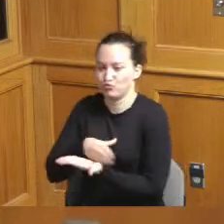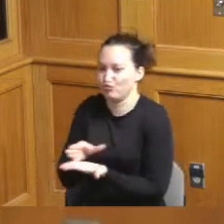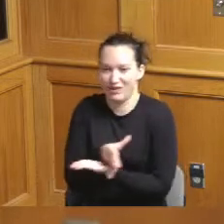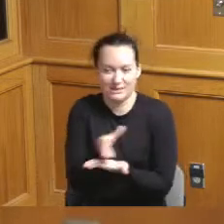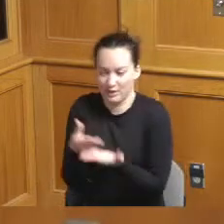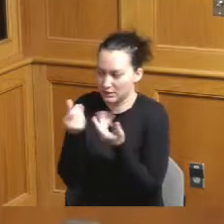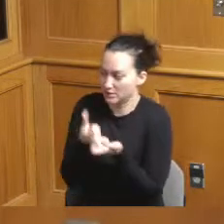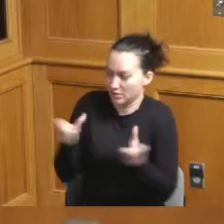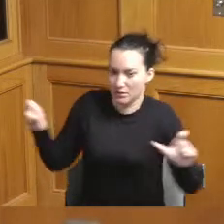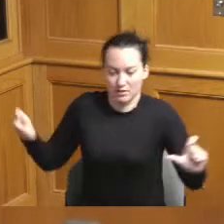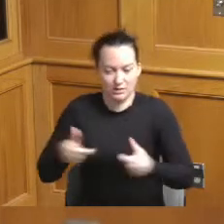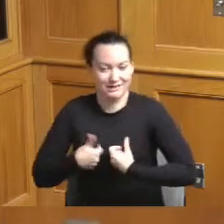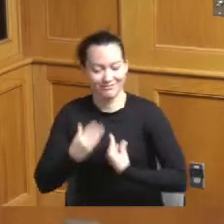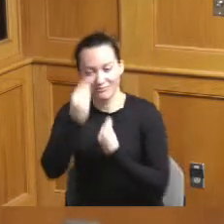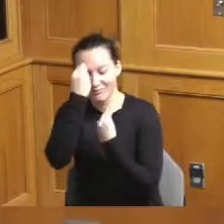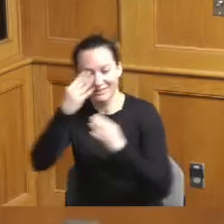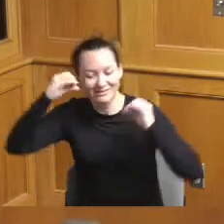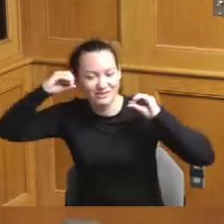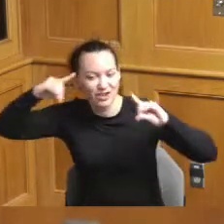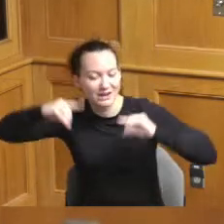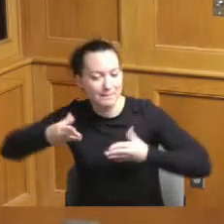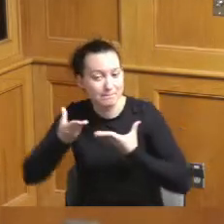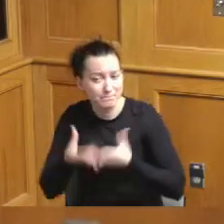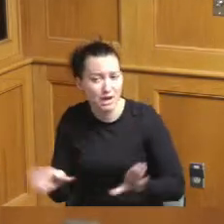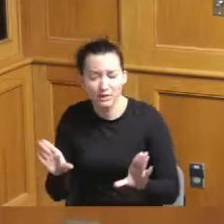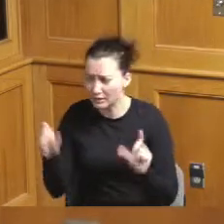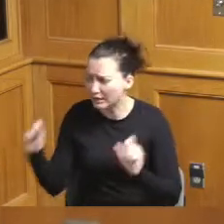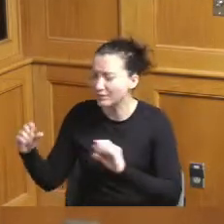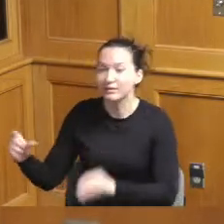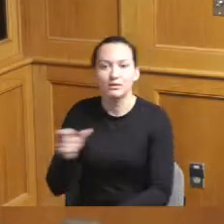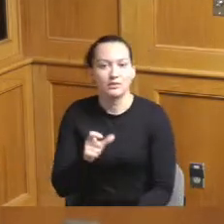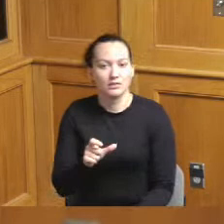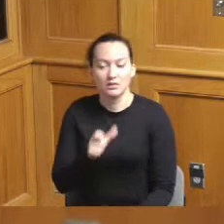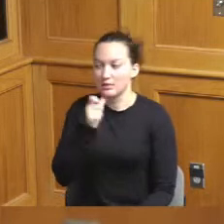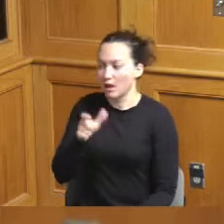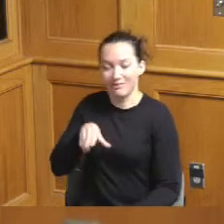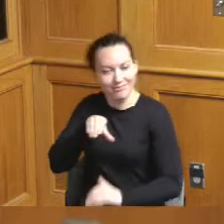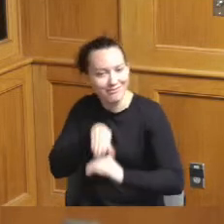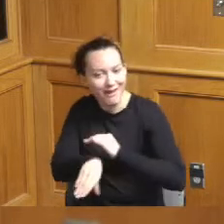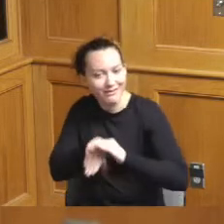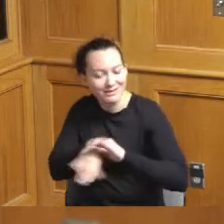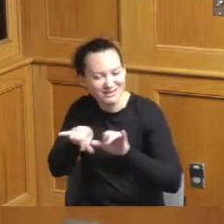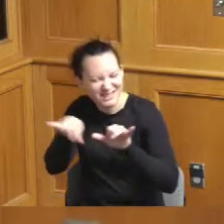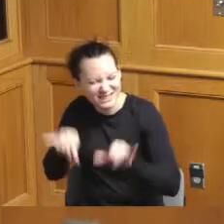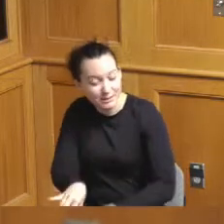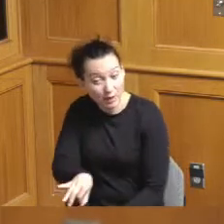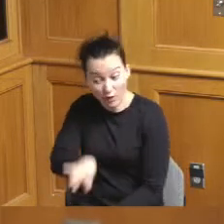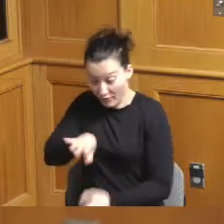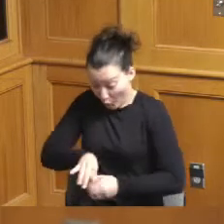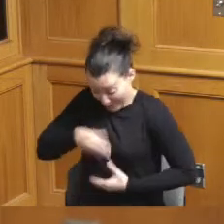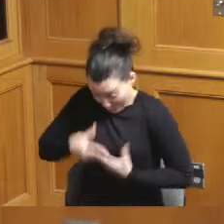can to educate the public as much as we can not only about accessing the system and voting but